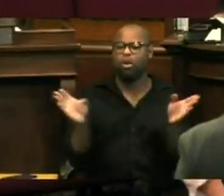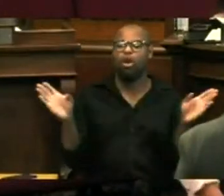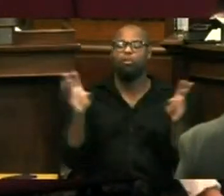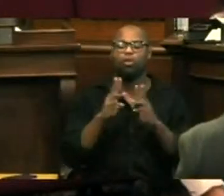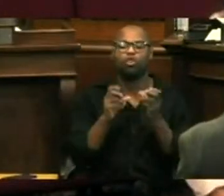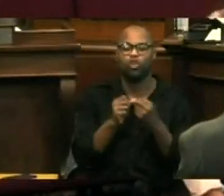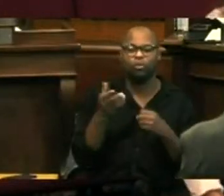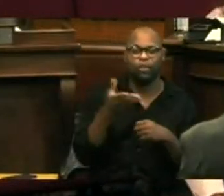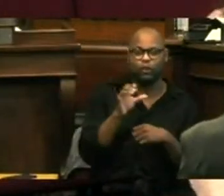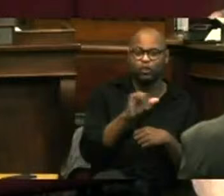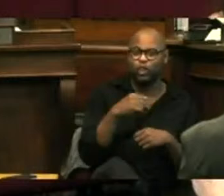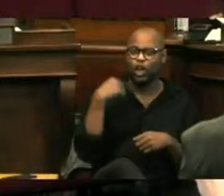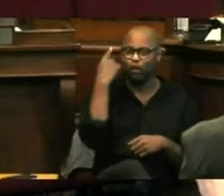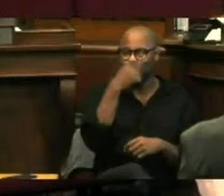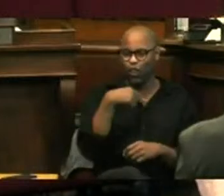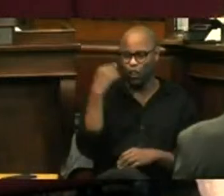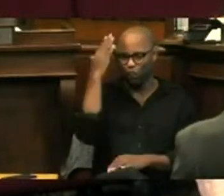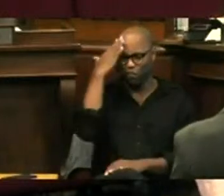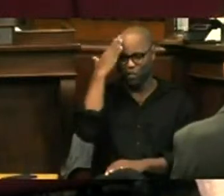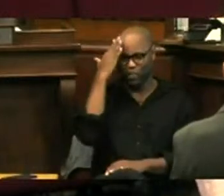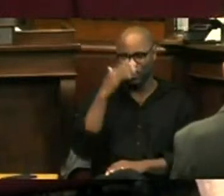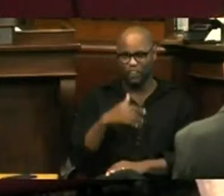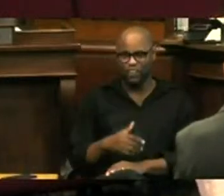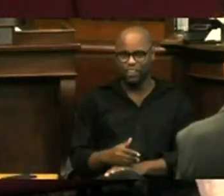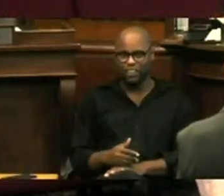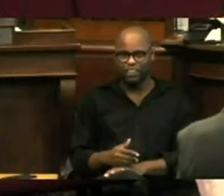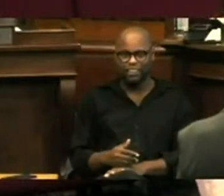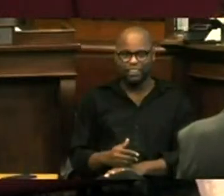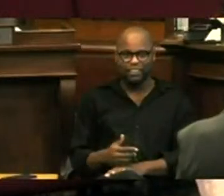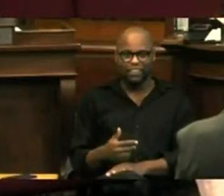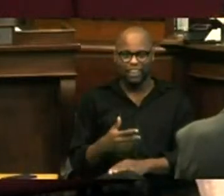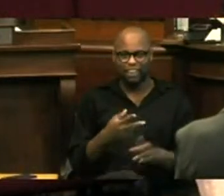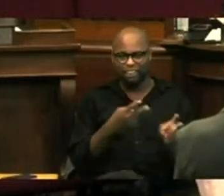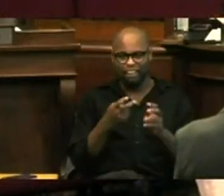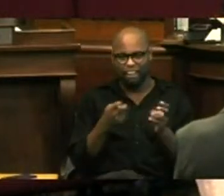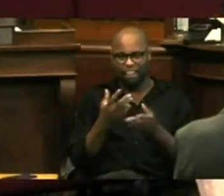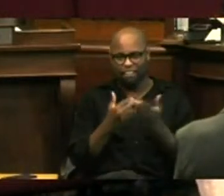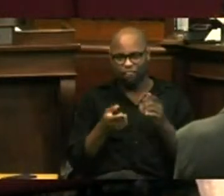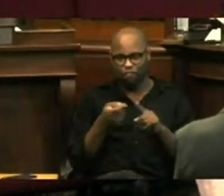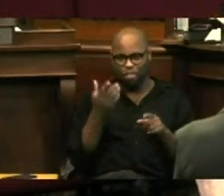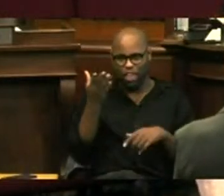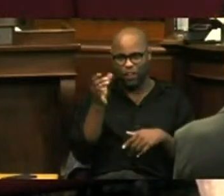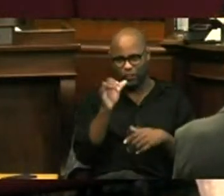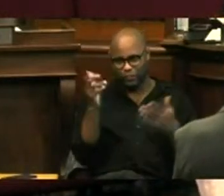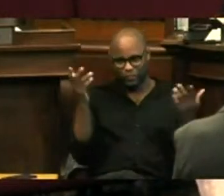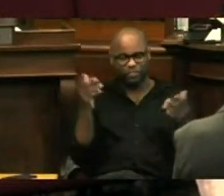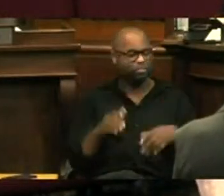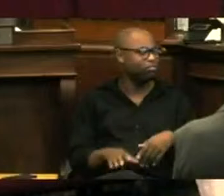presentation at our public workshop, the first one will